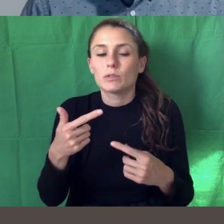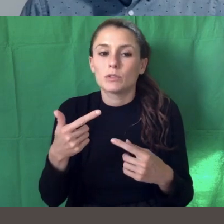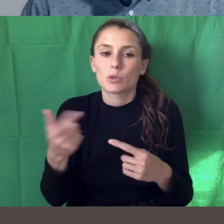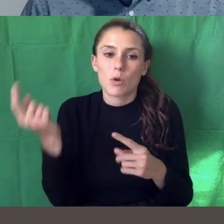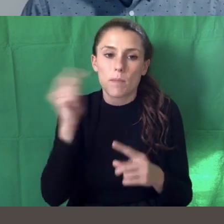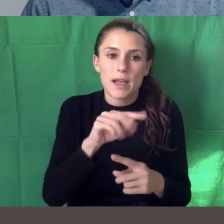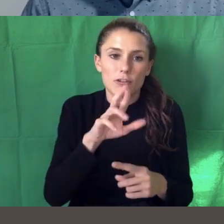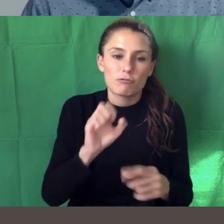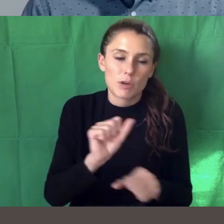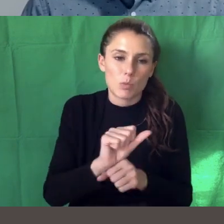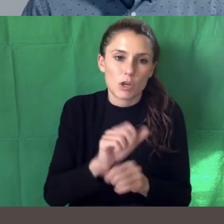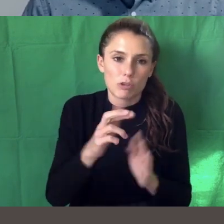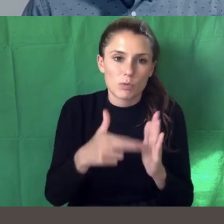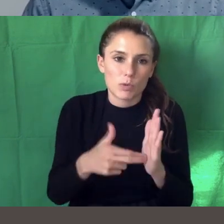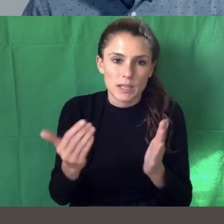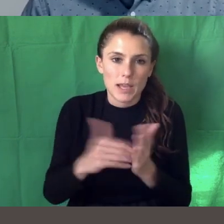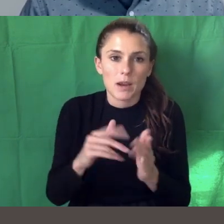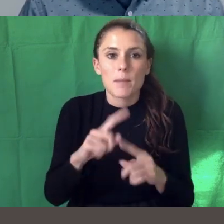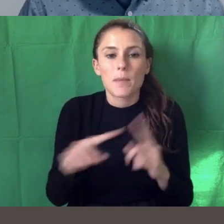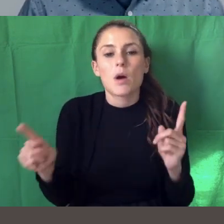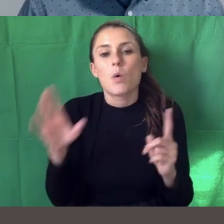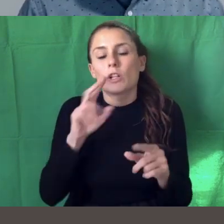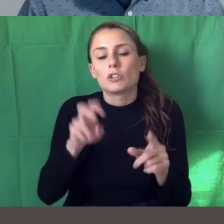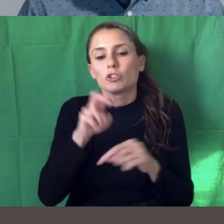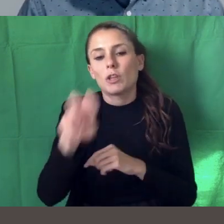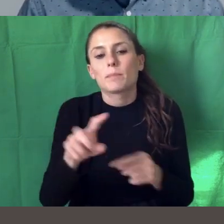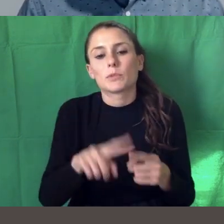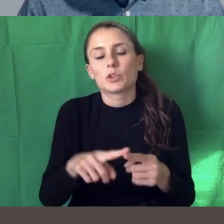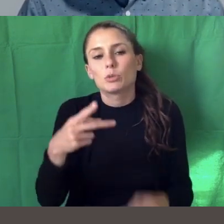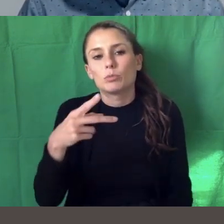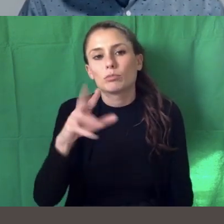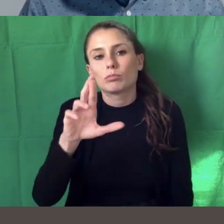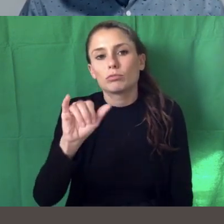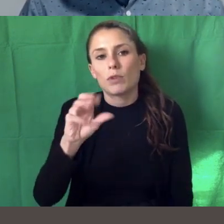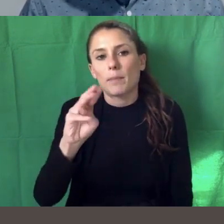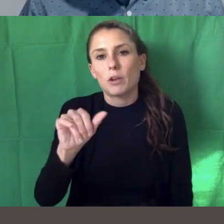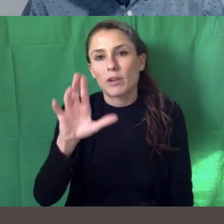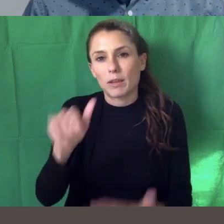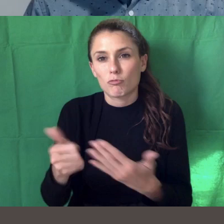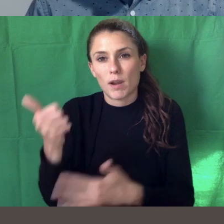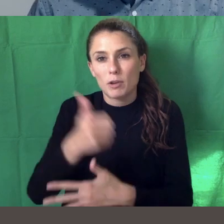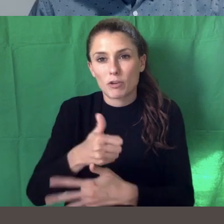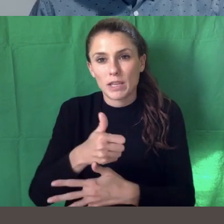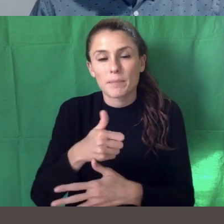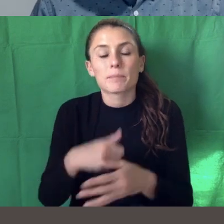We're just going to jump from star expression all the way to primary, which is an interesting rule. This is primary.